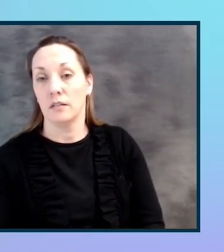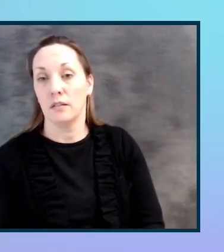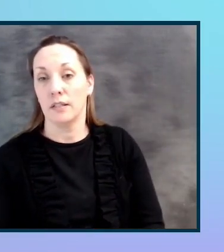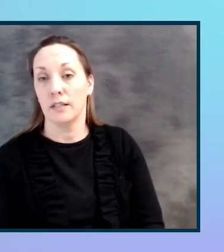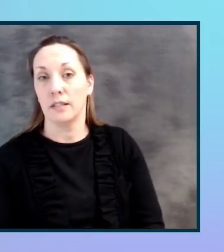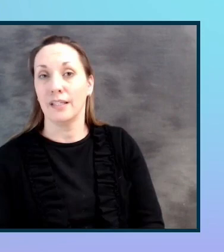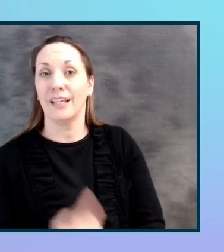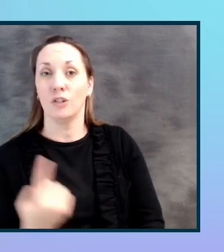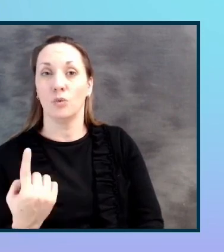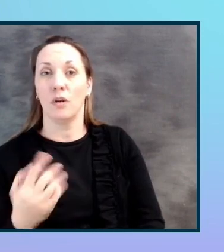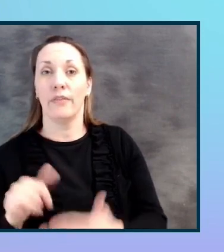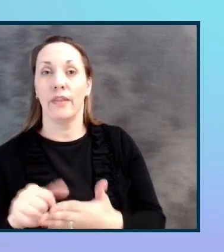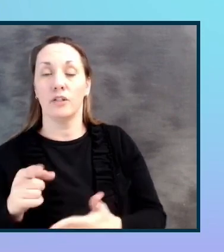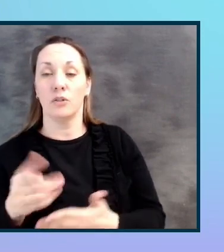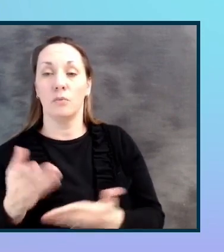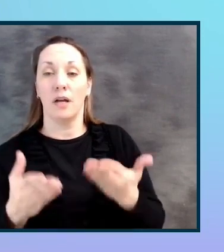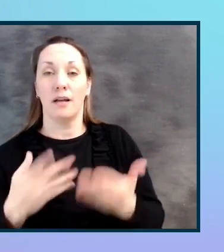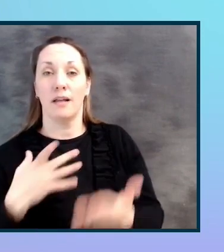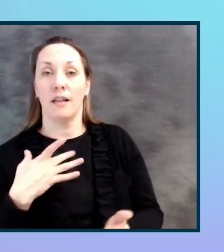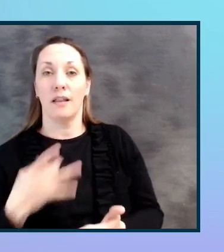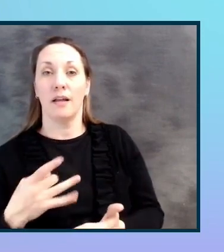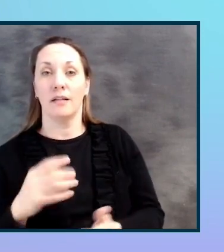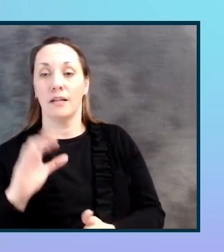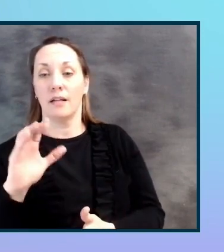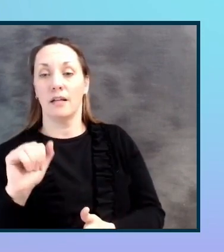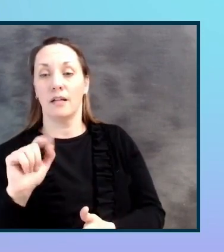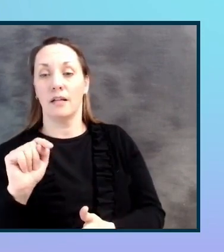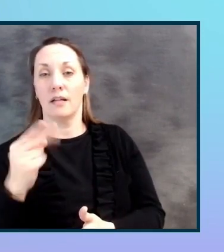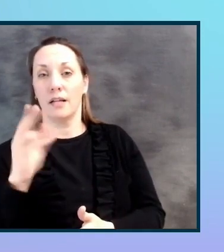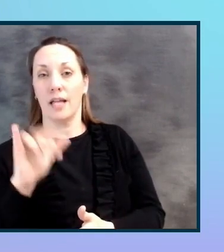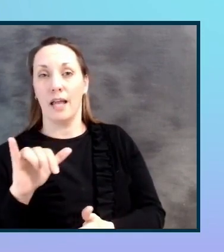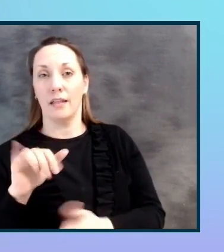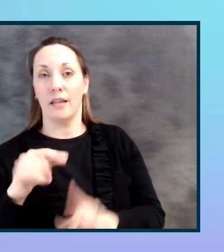Here's one that you might like. This is from Kathy in Austin.